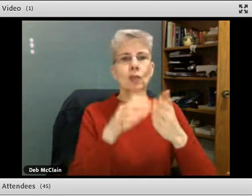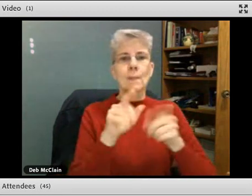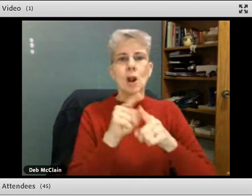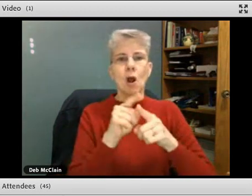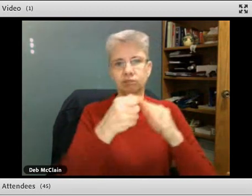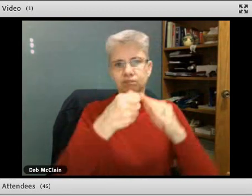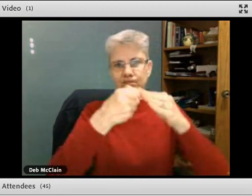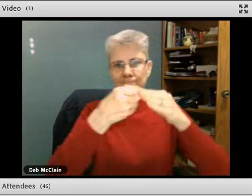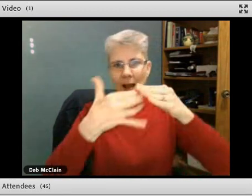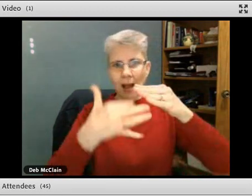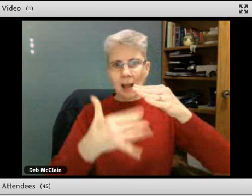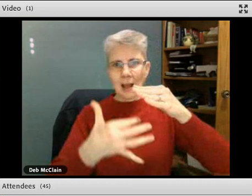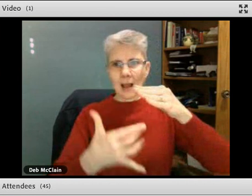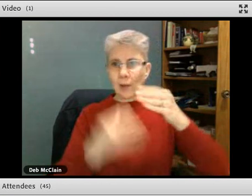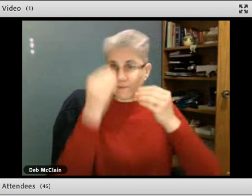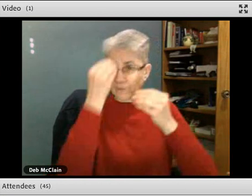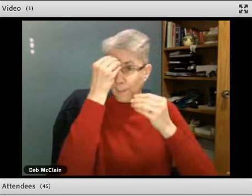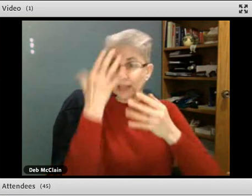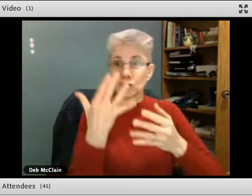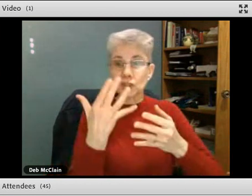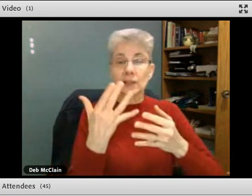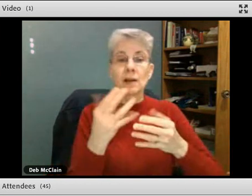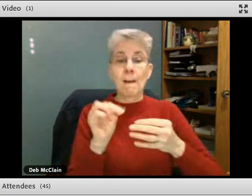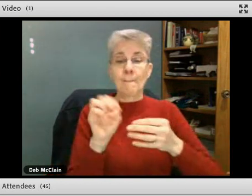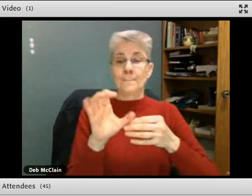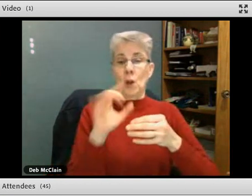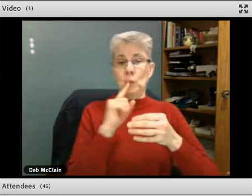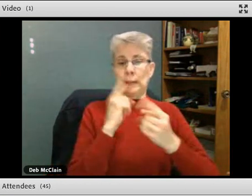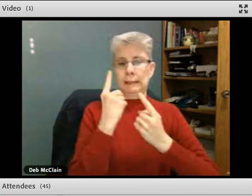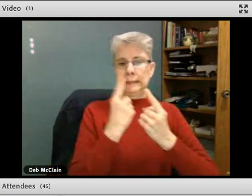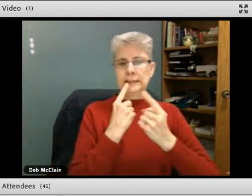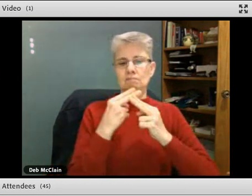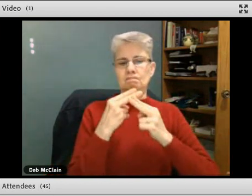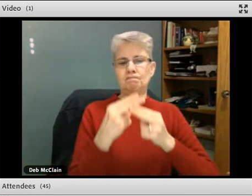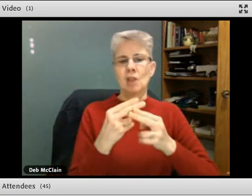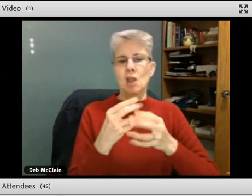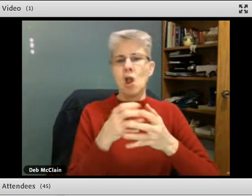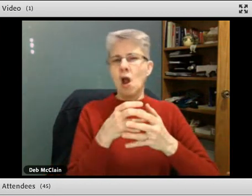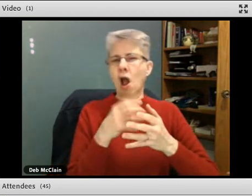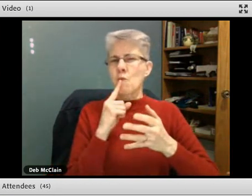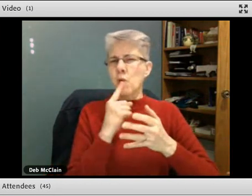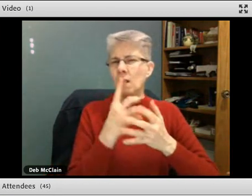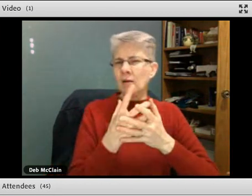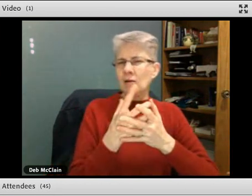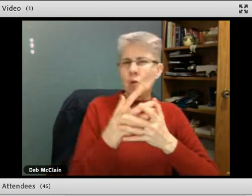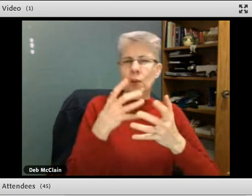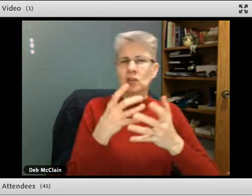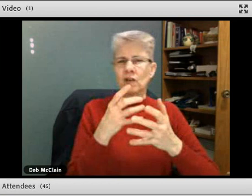This is -- MARC is really considered a rich format. It includes a lot of data.